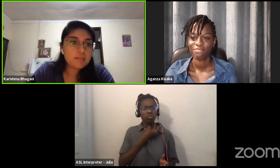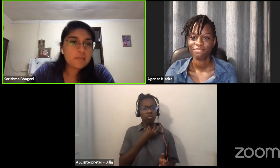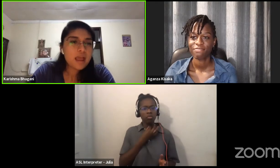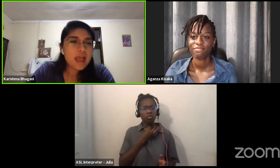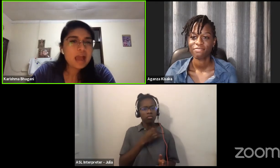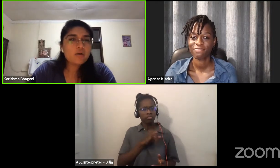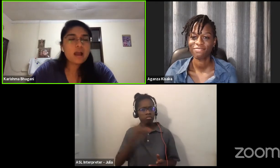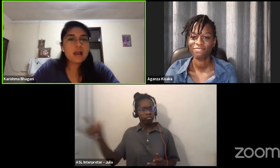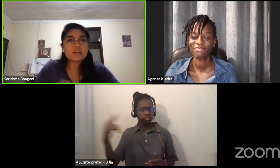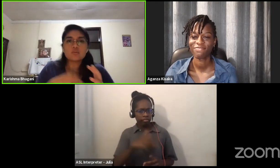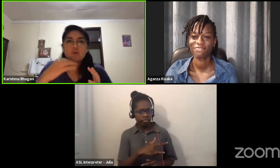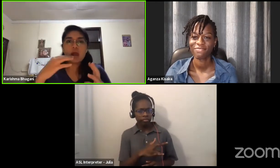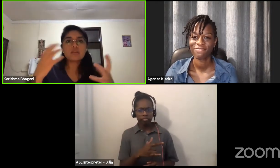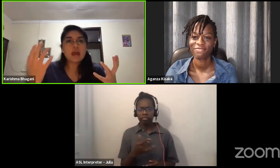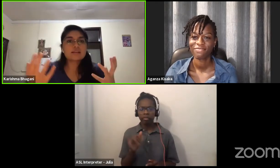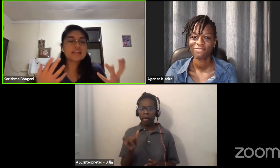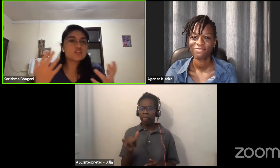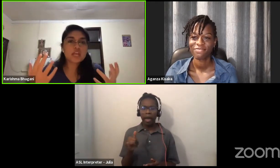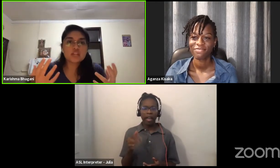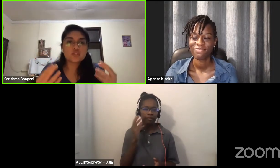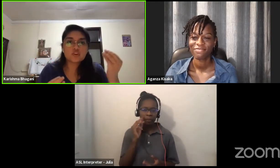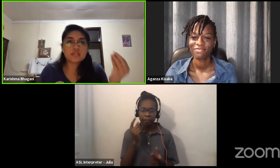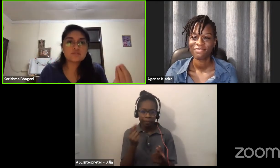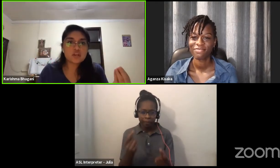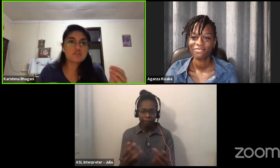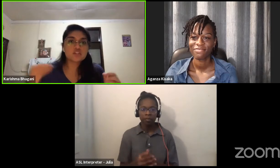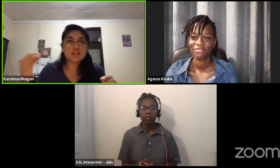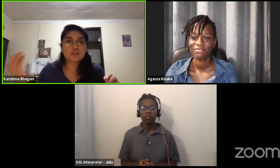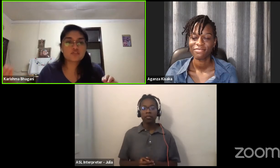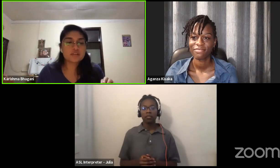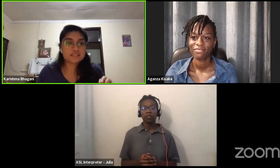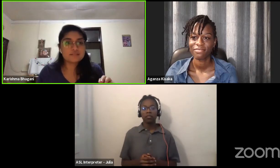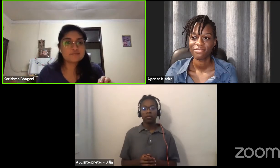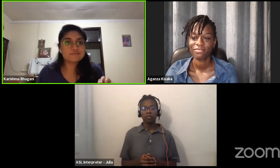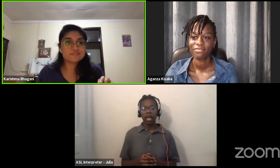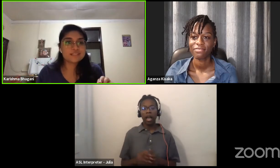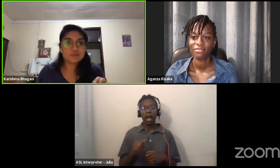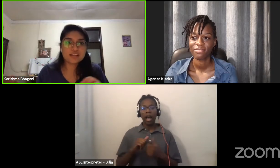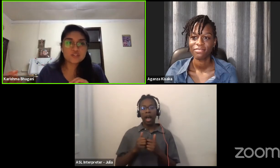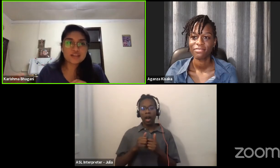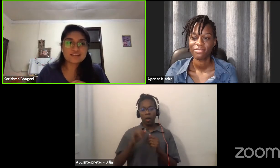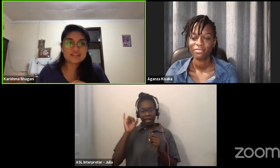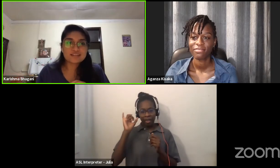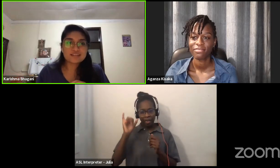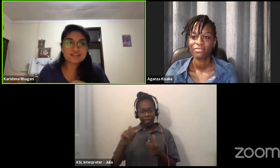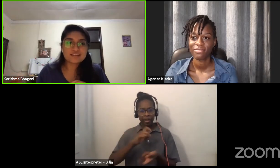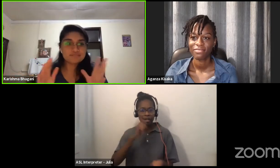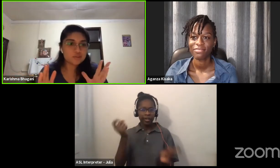And how has that changed your creative degeneration and creative stimulation?